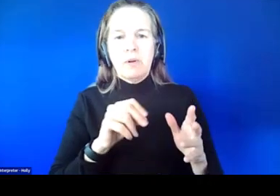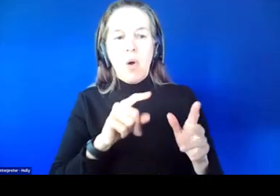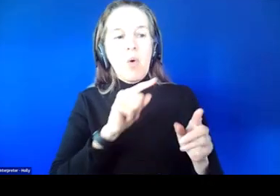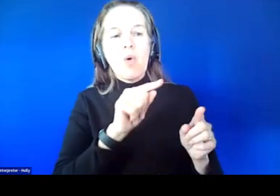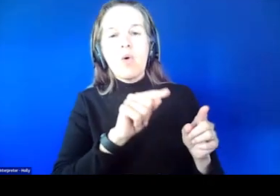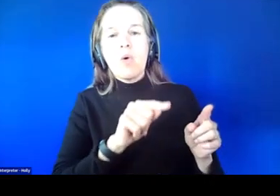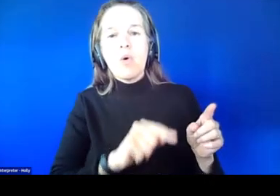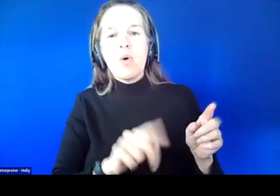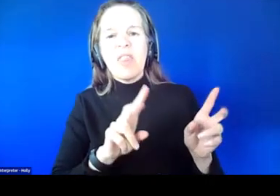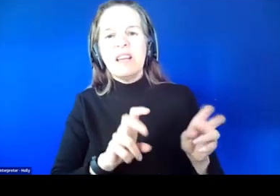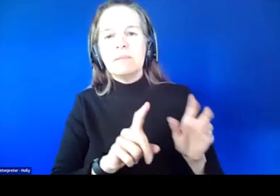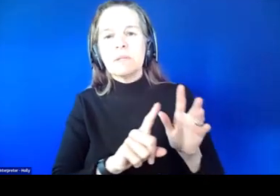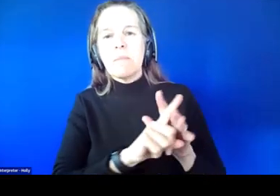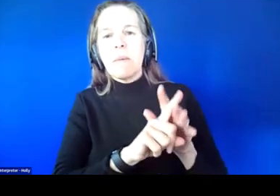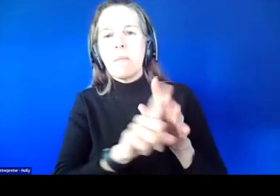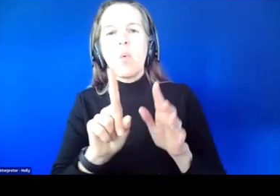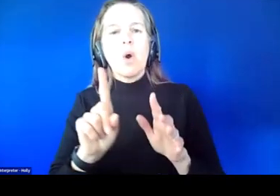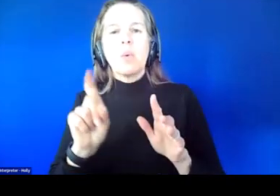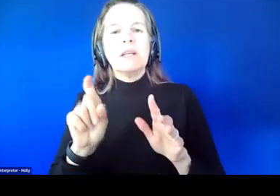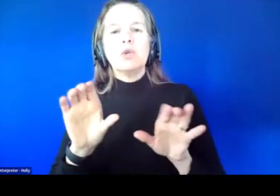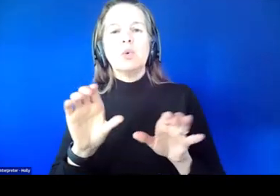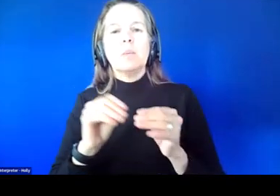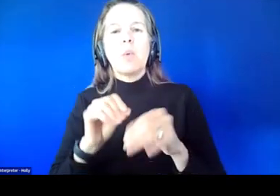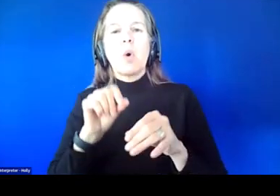in connecting with tribal nations. Next slide, please.